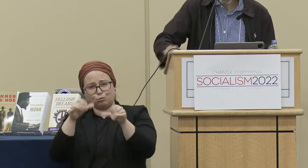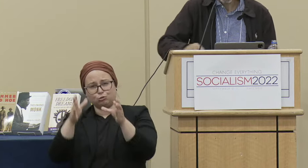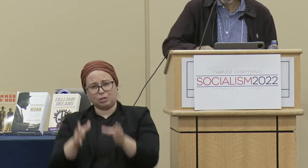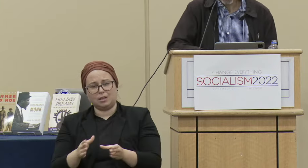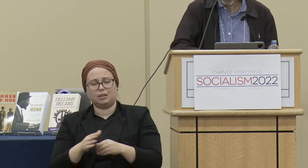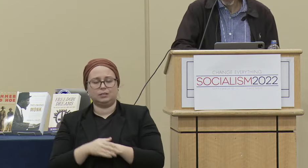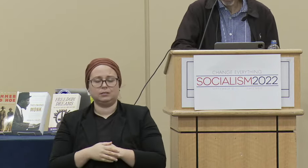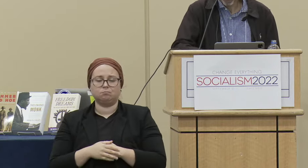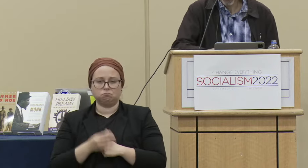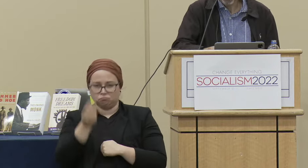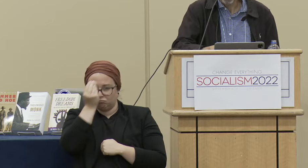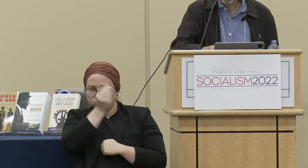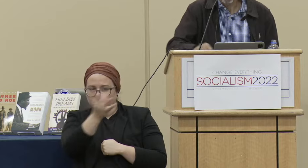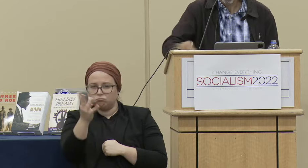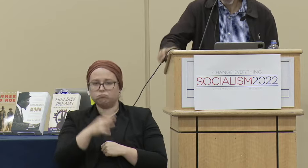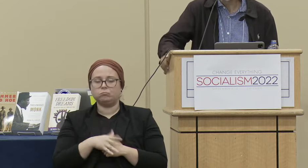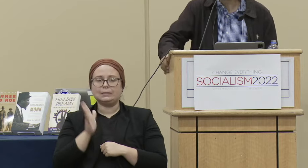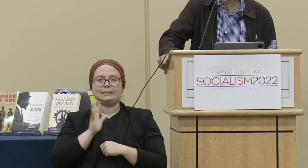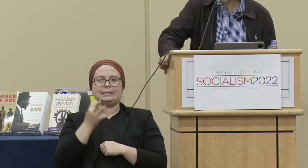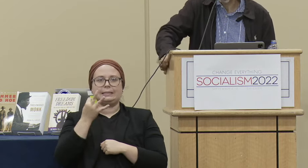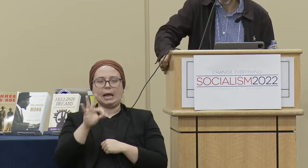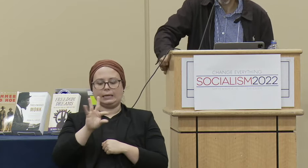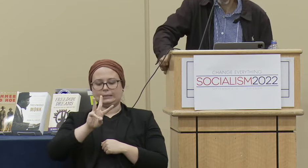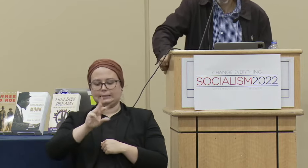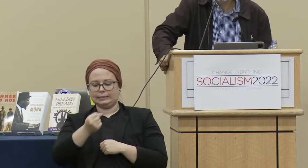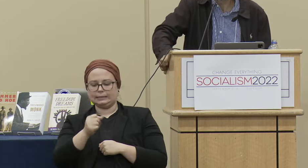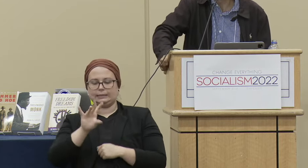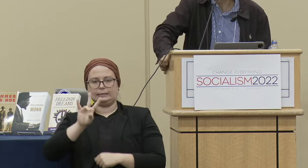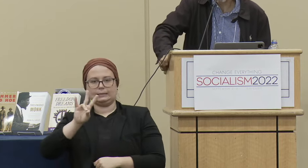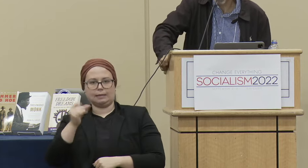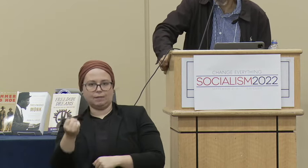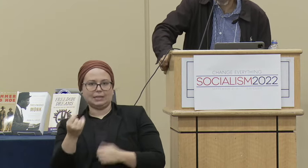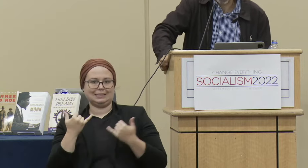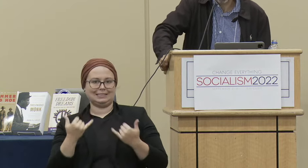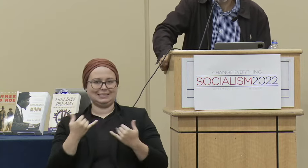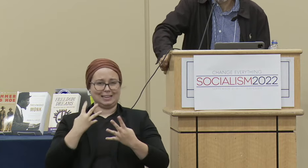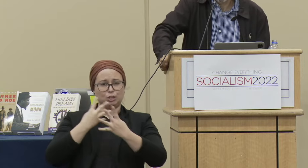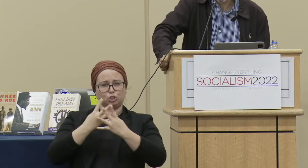are full of socialists. Just so you know. In the 1960s and